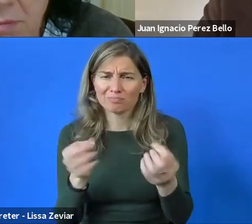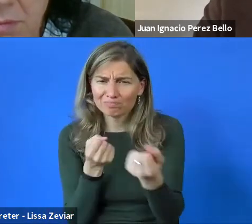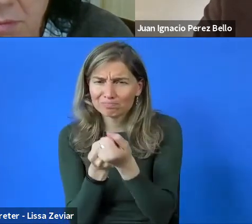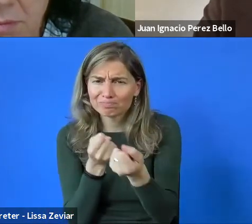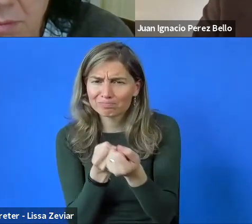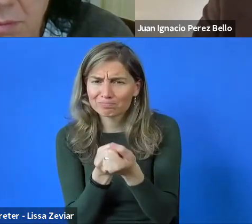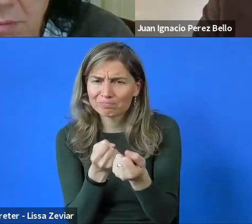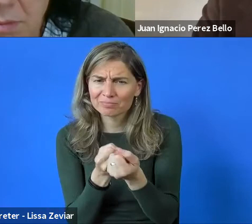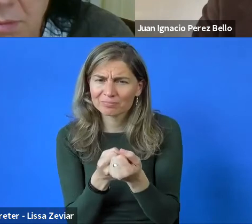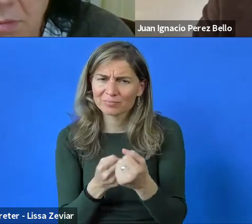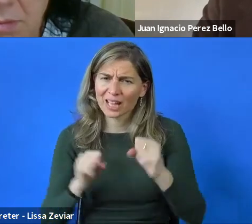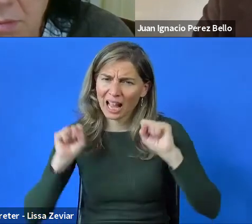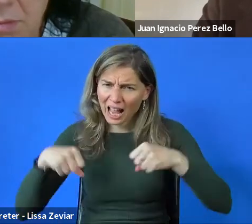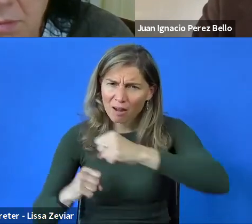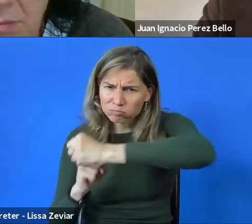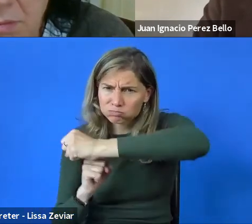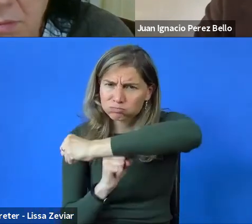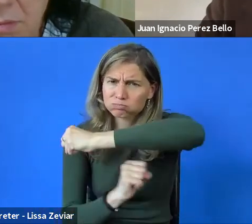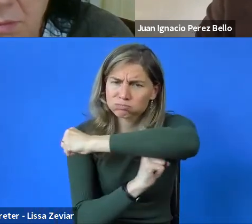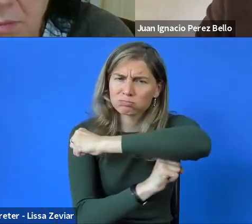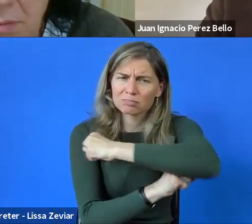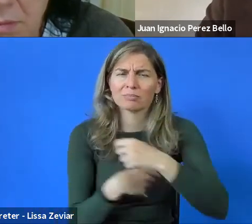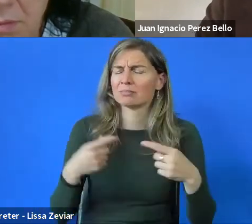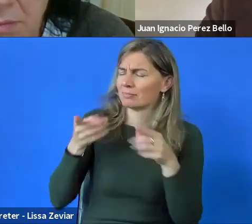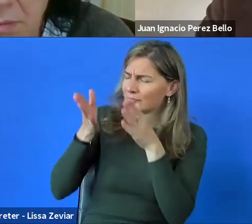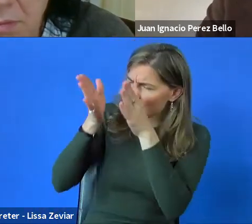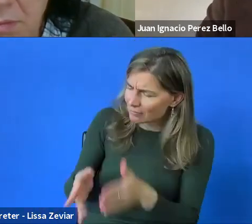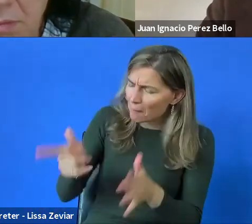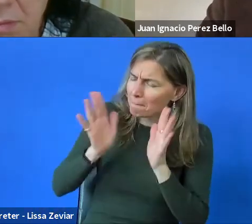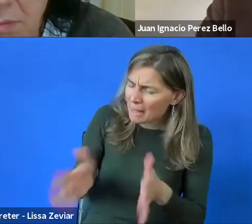So one needs to explain in which way one considers